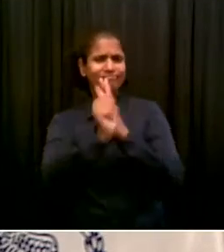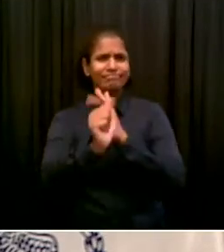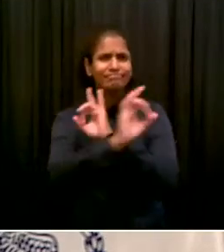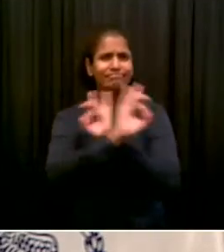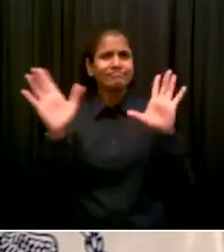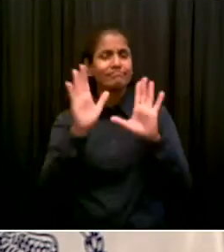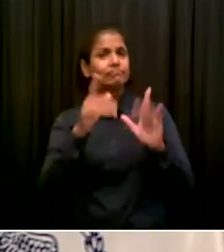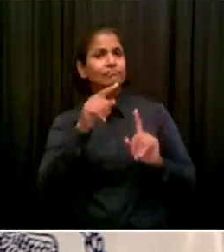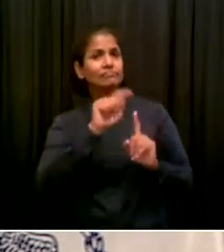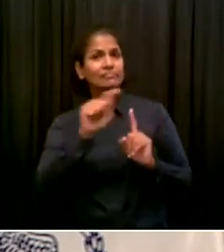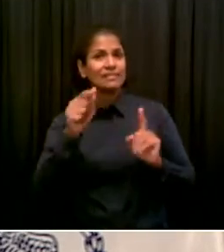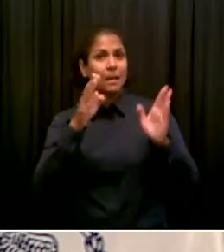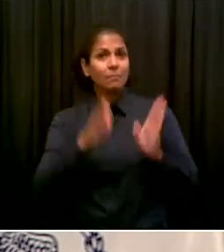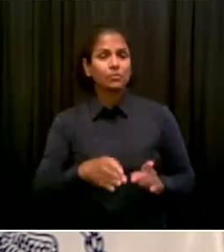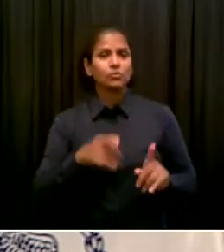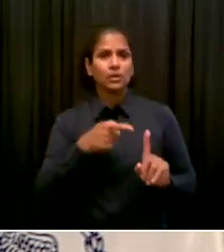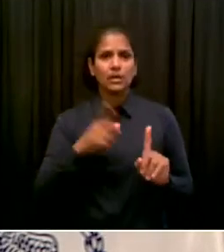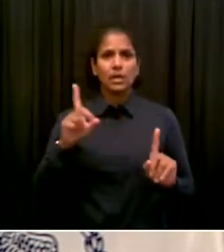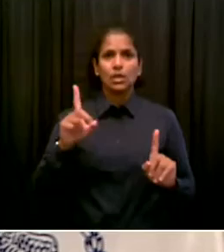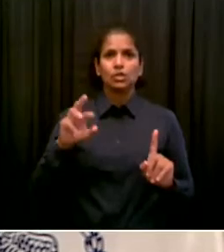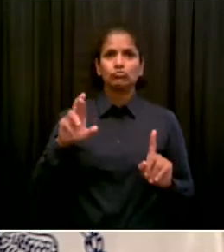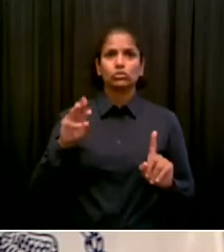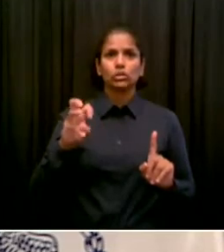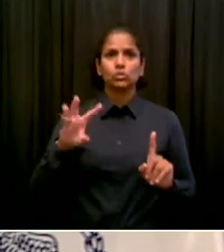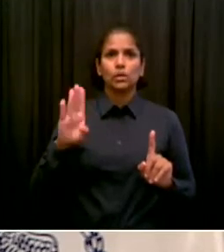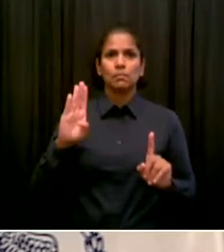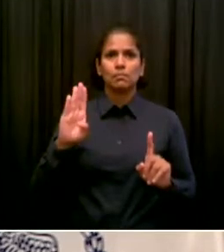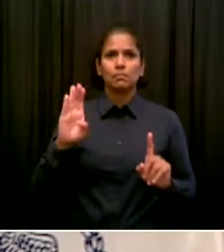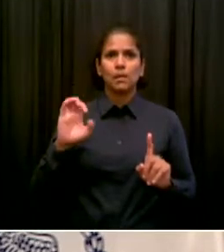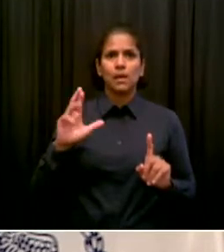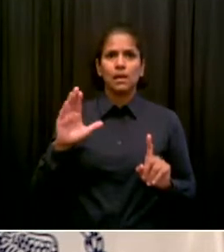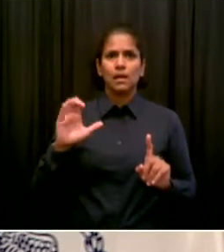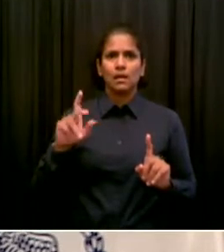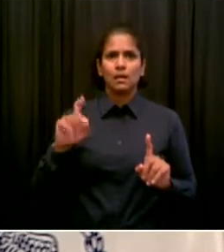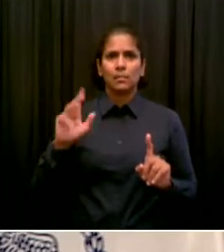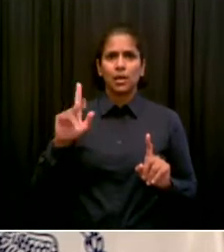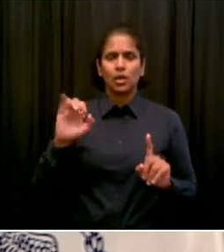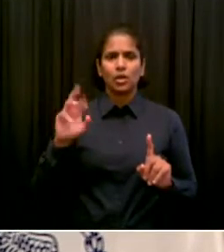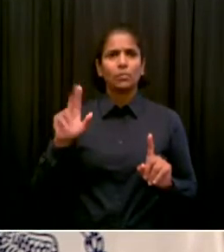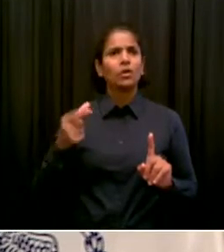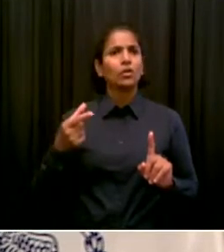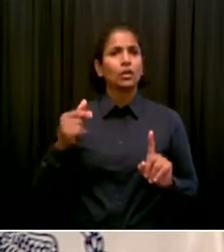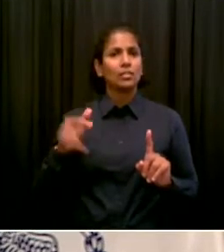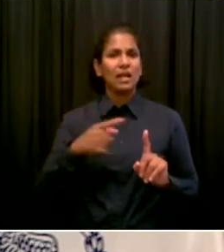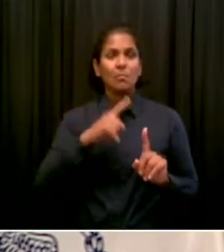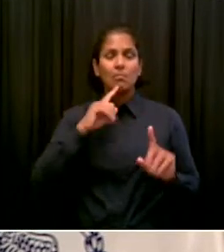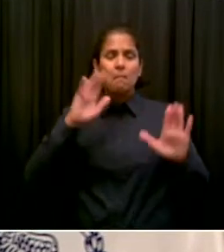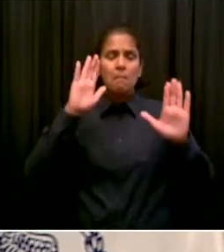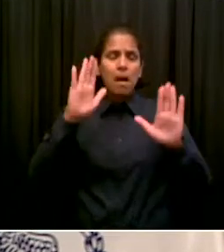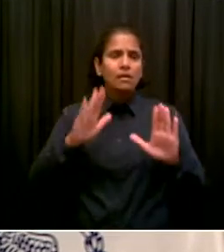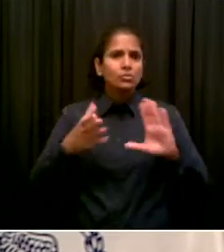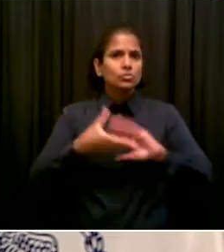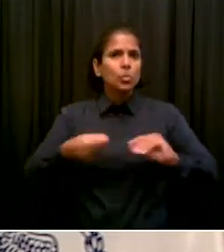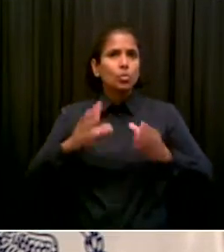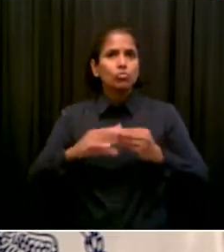UP-AND-COMINTAG LENT IN THE CITY. I JUST WANT TO GIVE A SPECIAL SHOT UOUT TO DW REBECK AND BURKE, WHO DANTE AND I WORKED